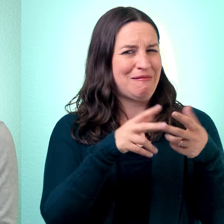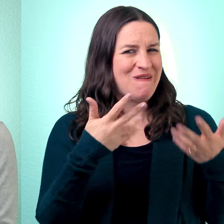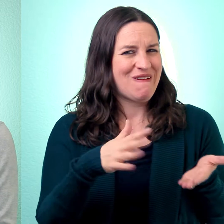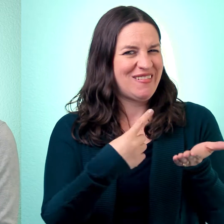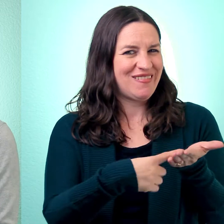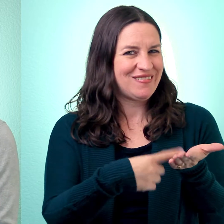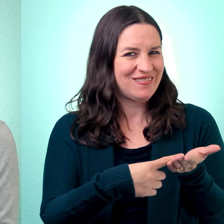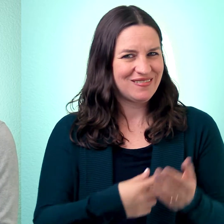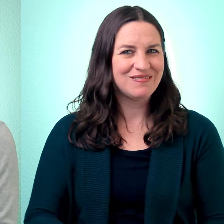bit stressed or overwhelmed.